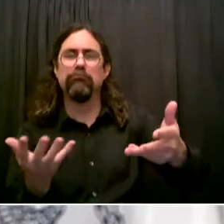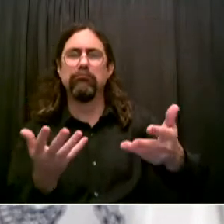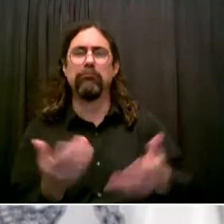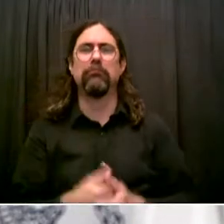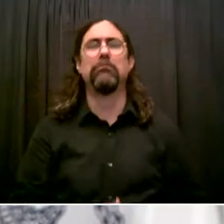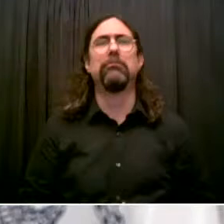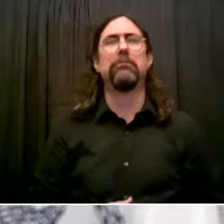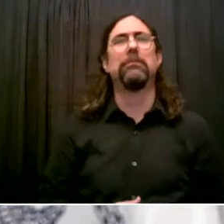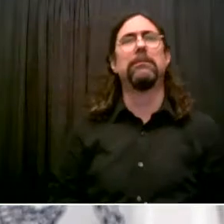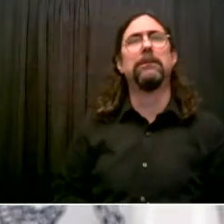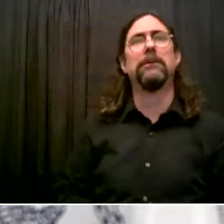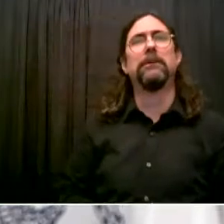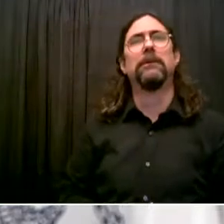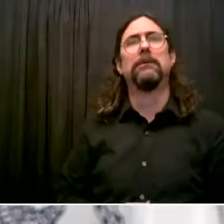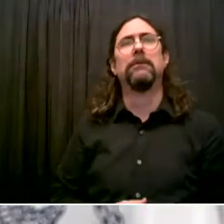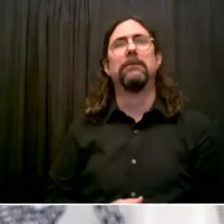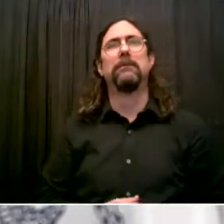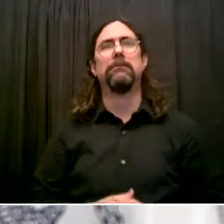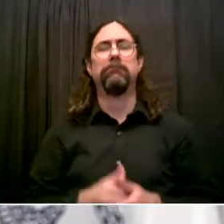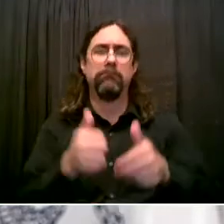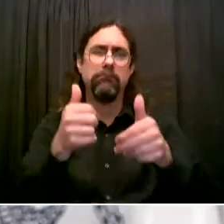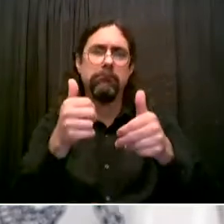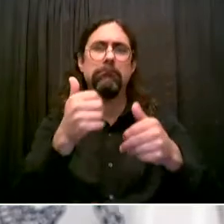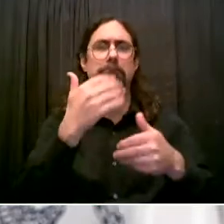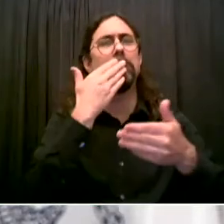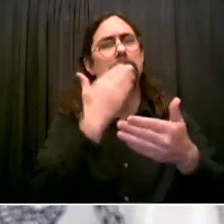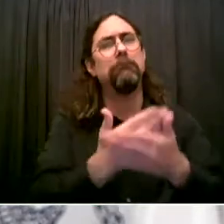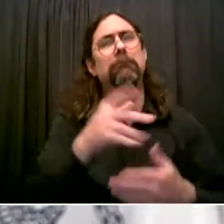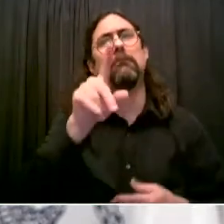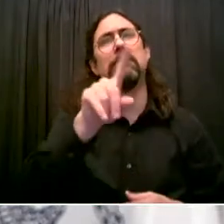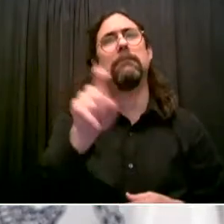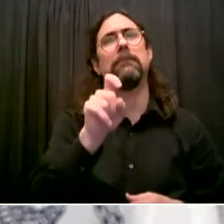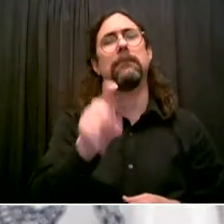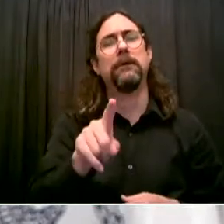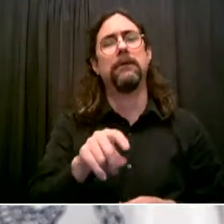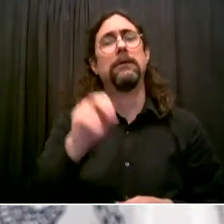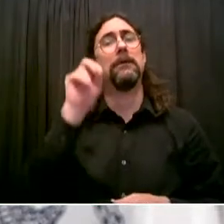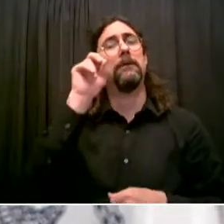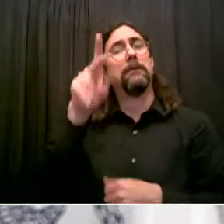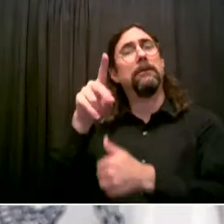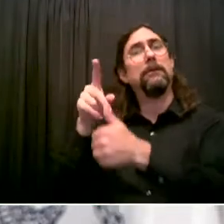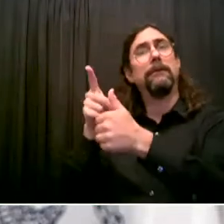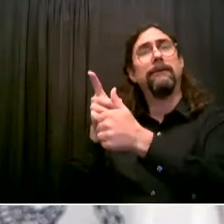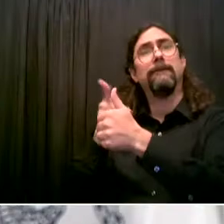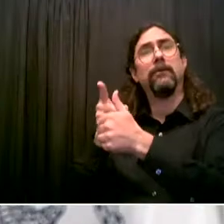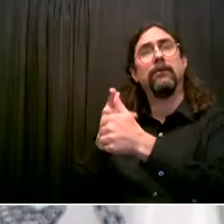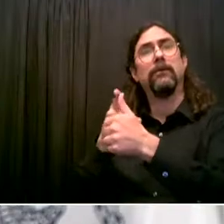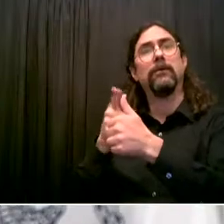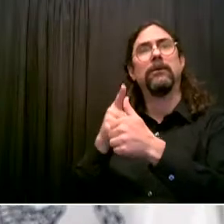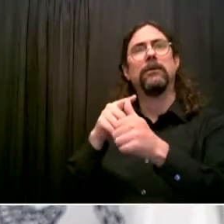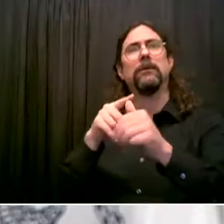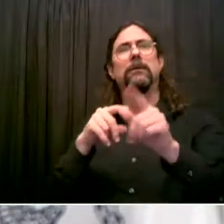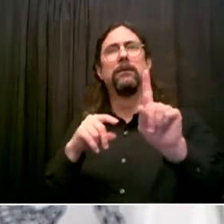OF THE CURRENT SITUATION? I GUESS, WHAT WILL BE THE IMPACT OF THAT EPRORT? THAT'S A REALLY IMPORTANT